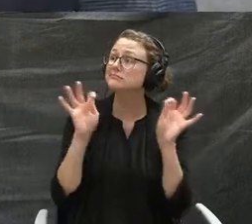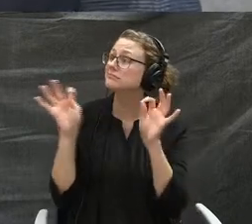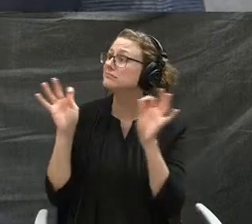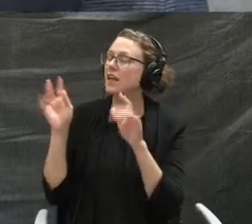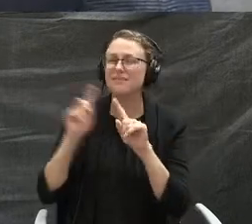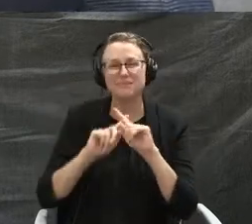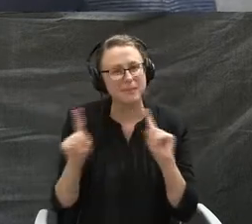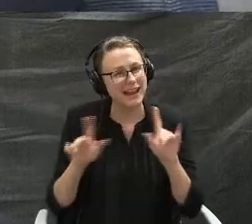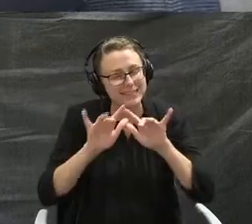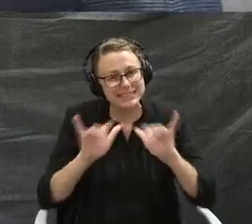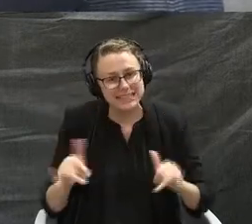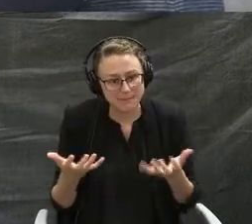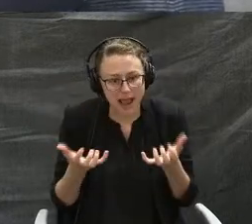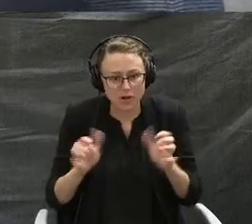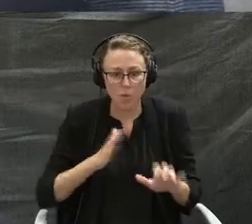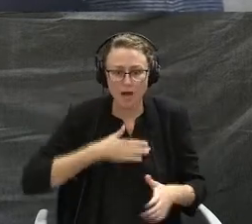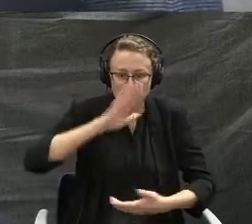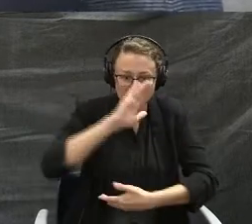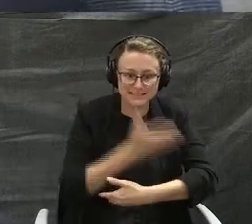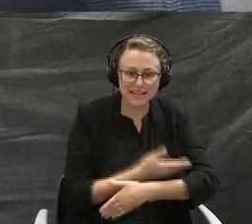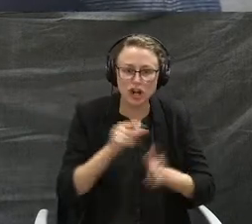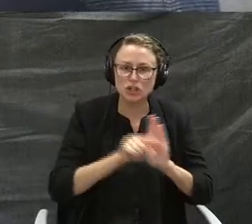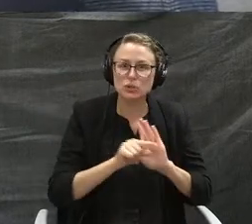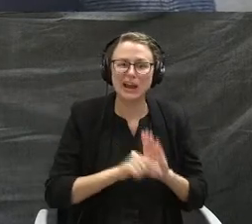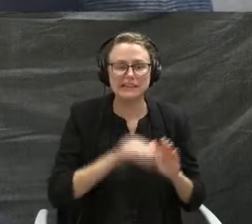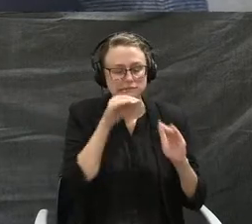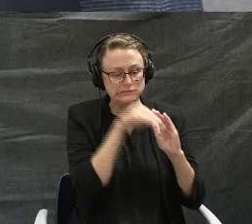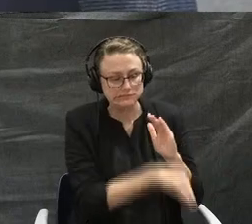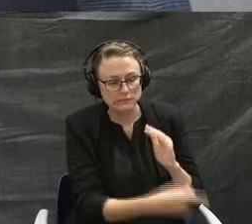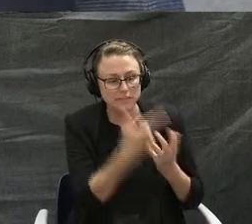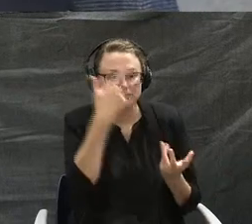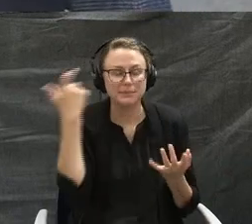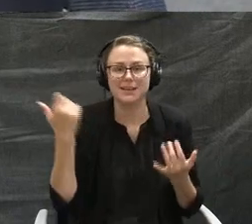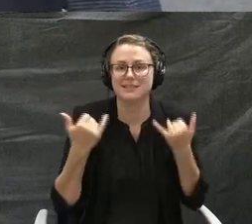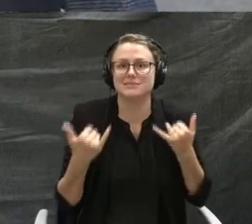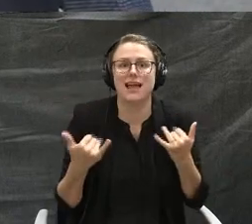really count now to slip because the material delivery is not optimal for my sons learning